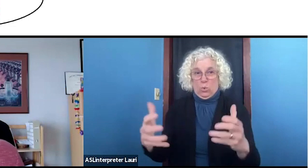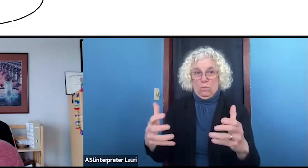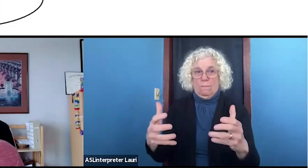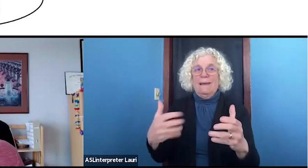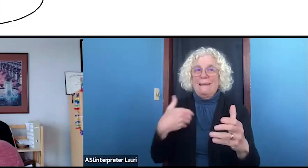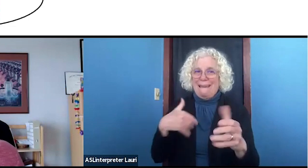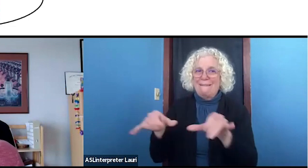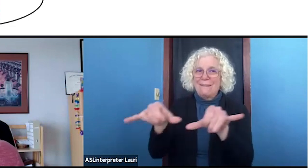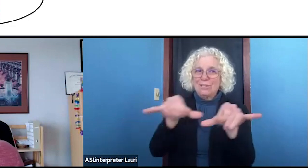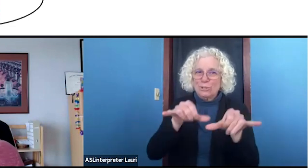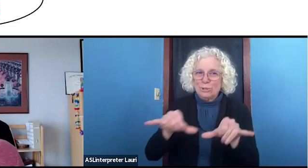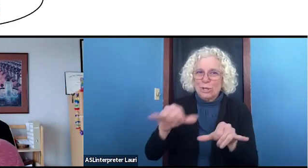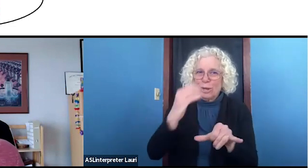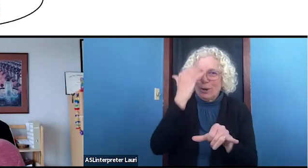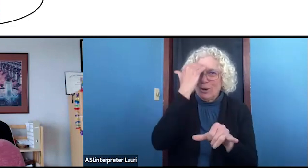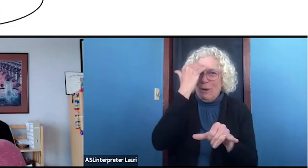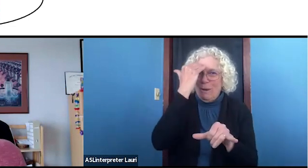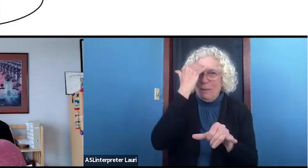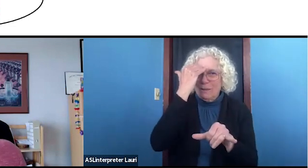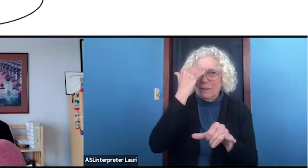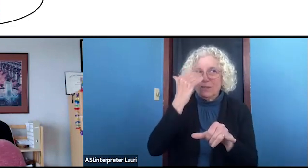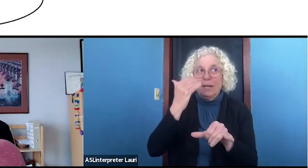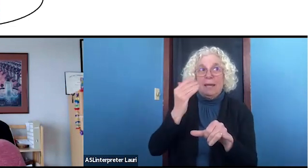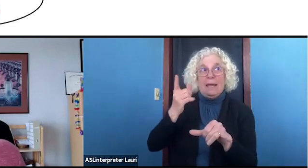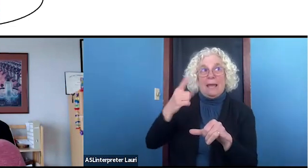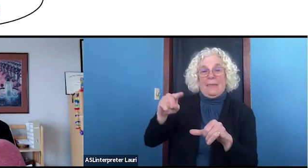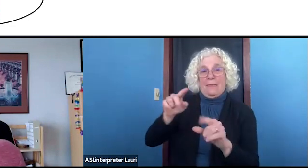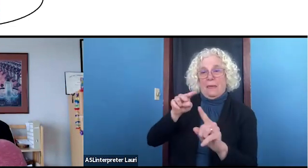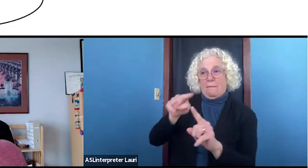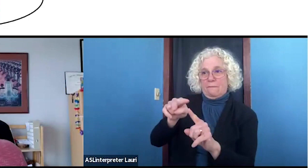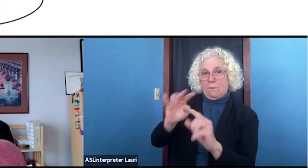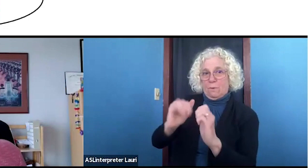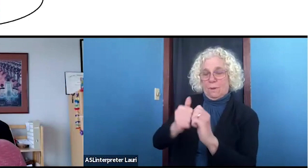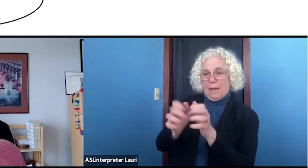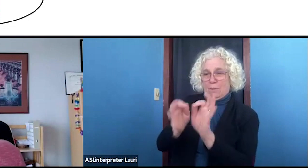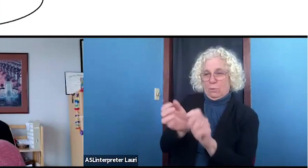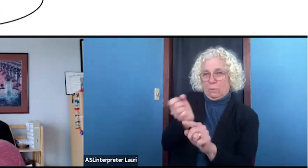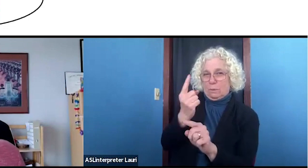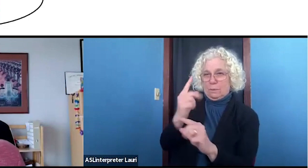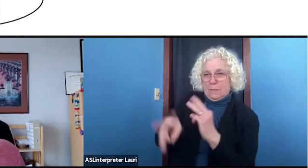and the interpretation of the world through that group